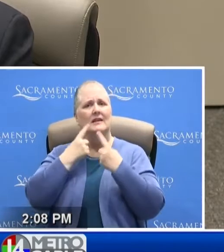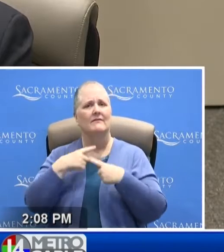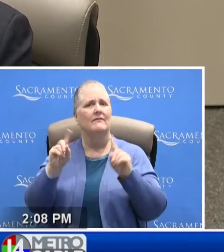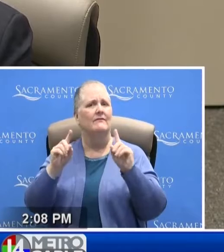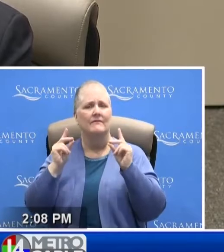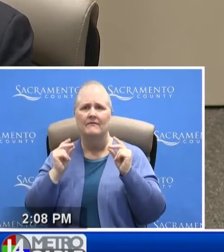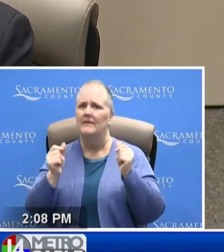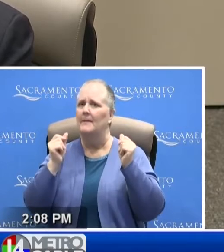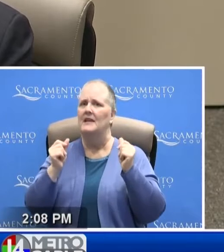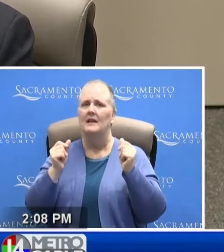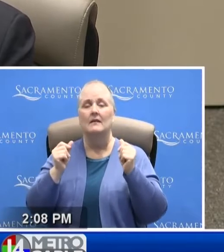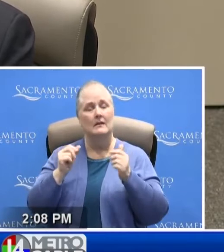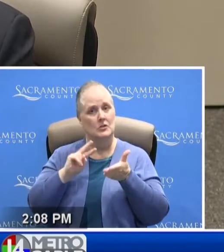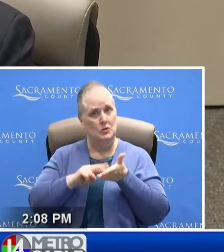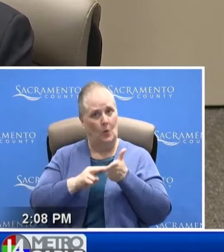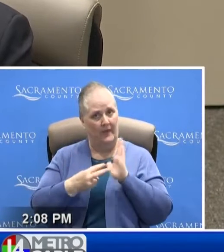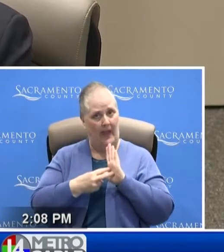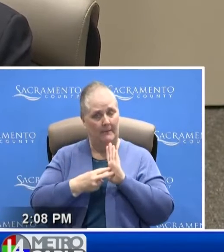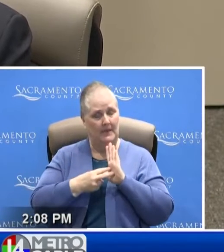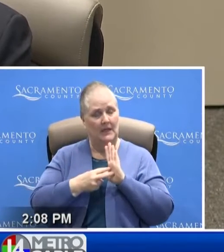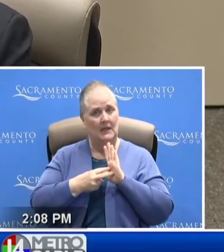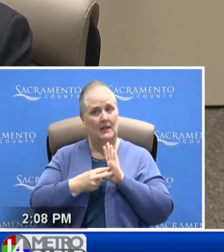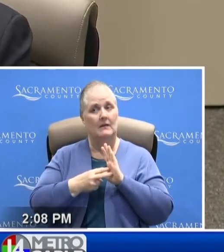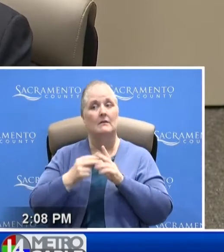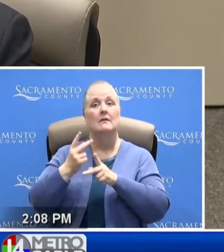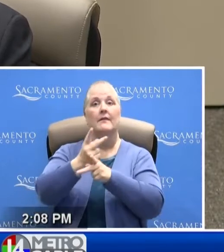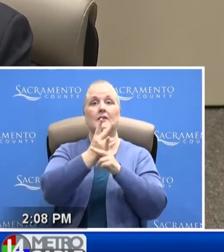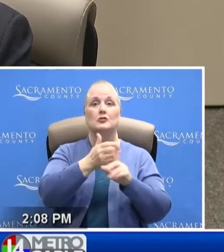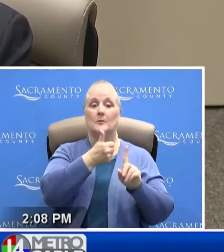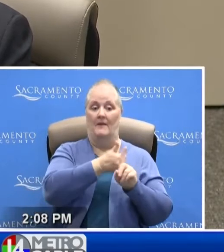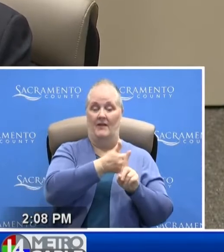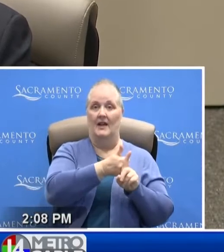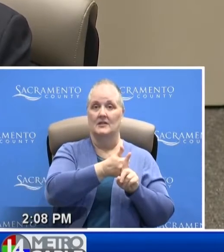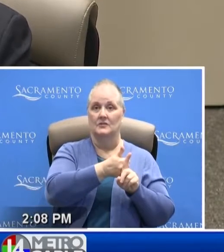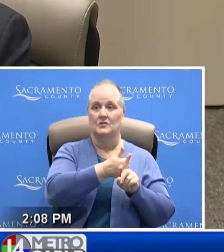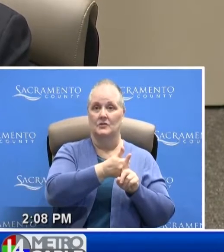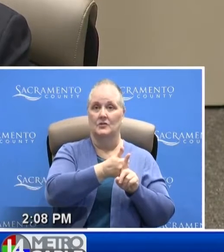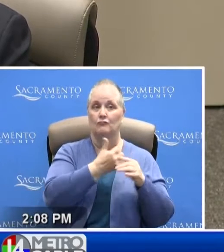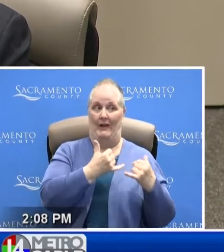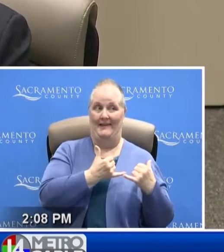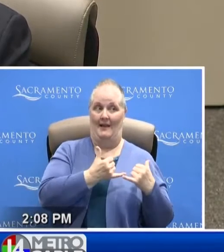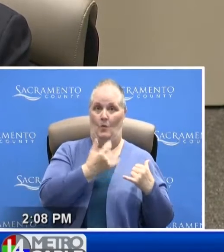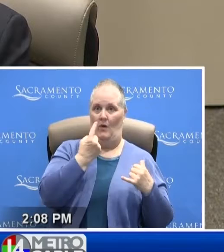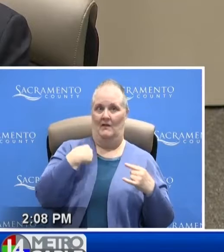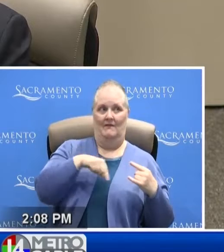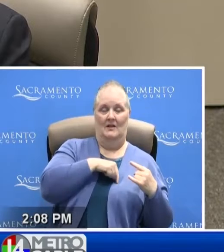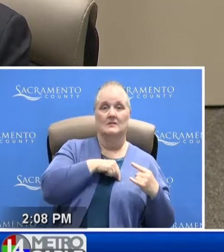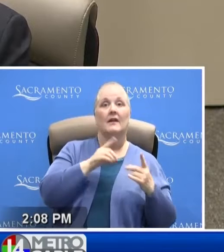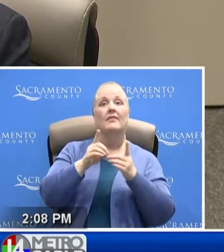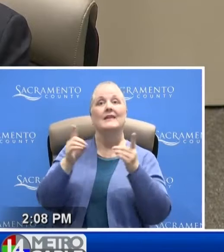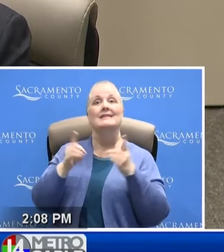So does that mean that a supervisor, a citizen supervisor whose district changes substantially